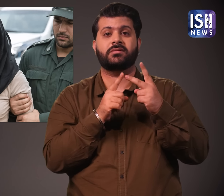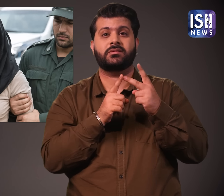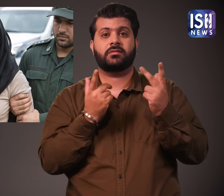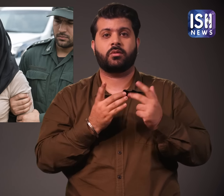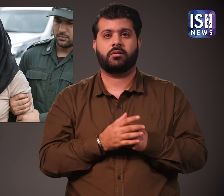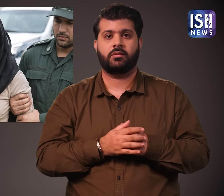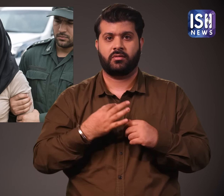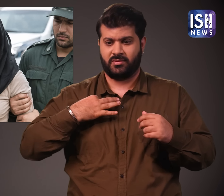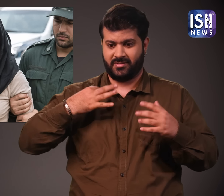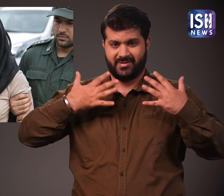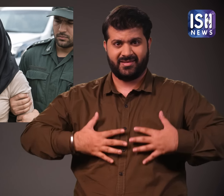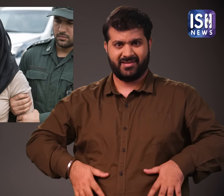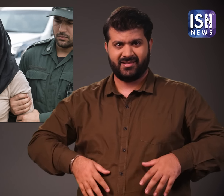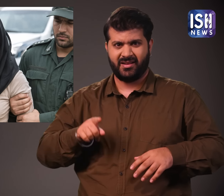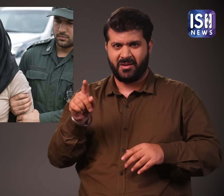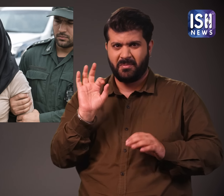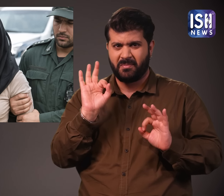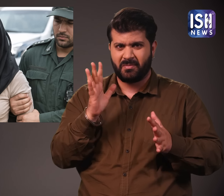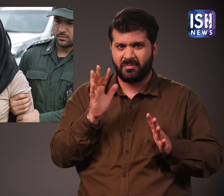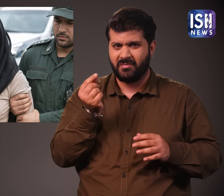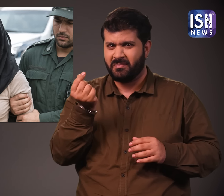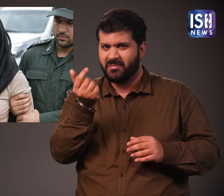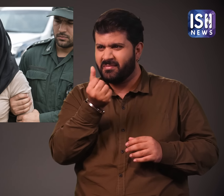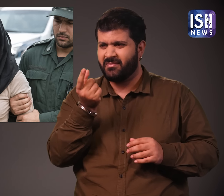2. Punishment for Improper Dress